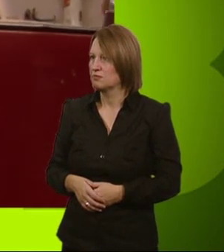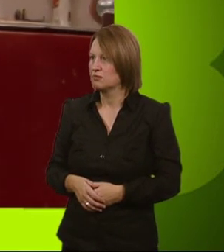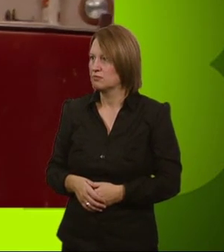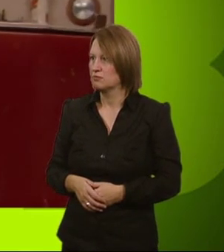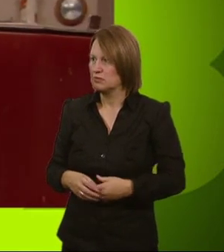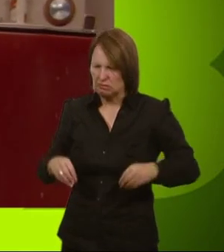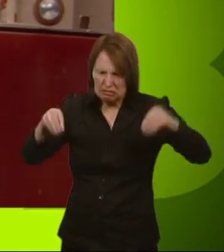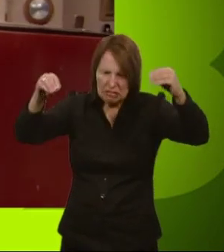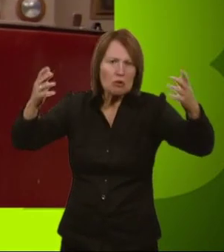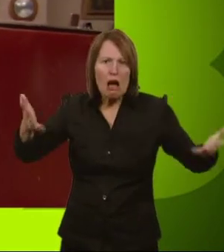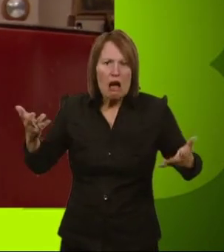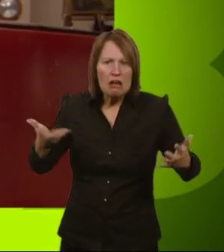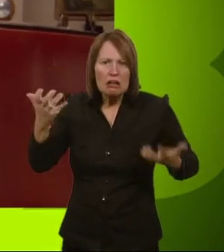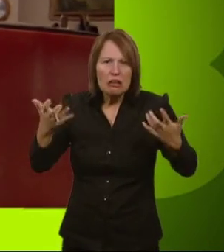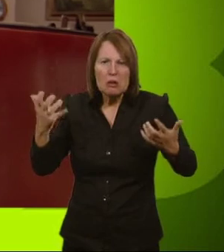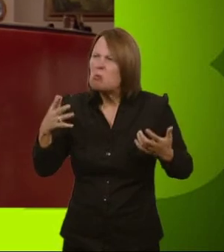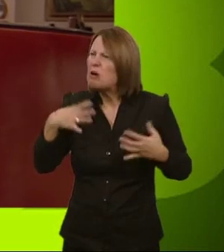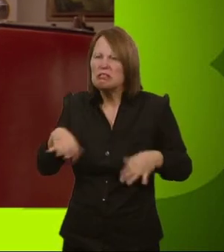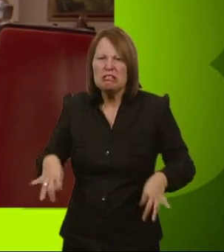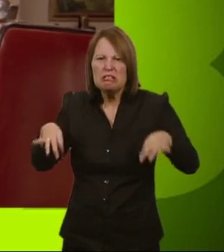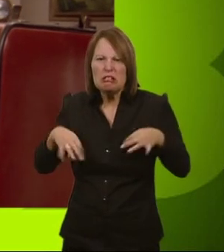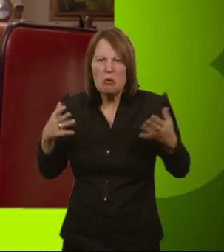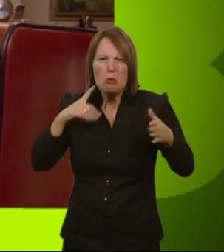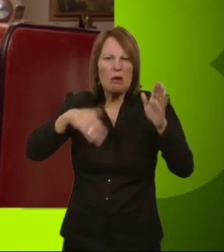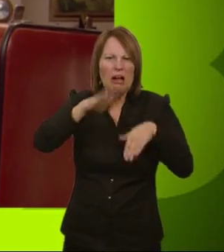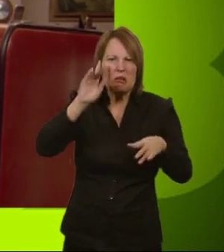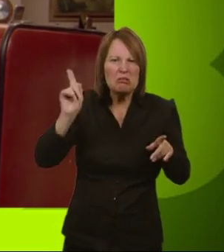did old angry pants do any washing while he was away no no no